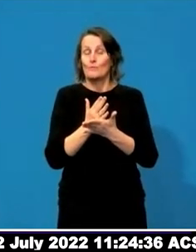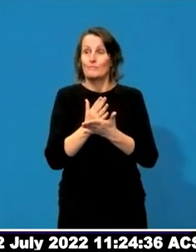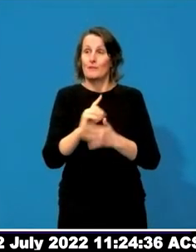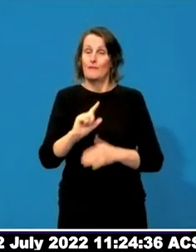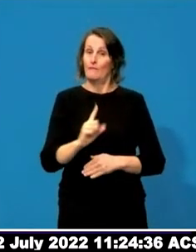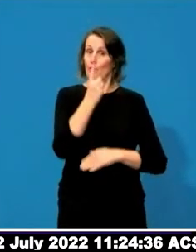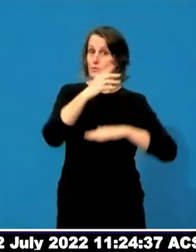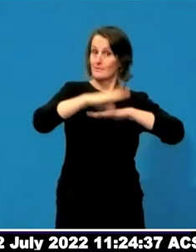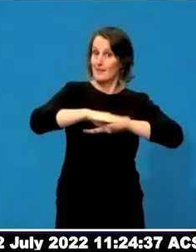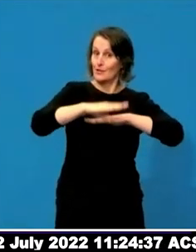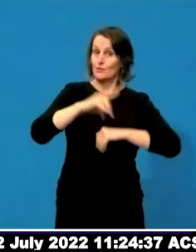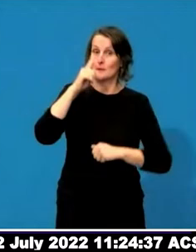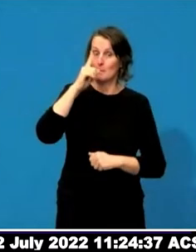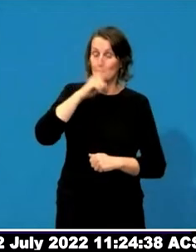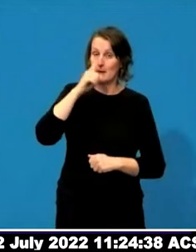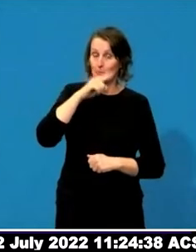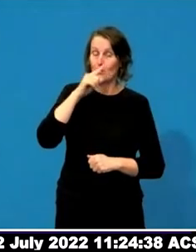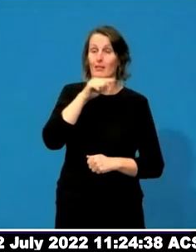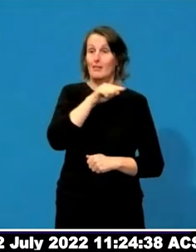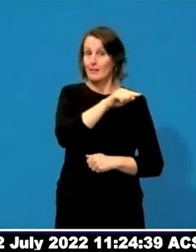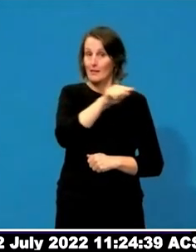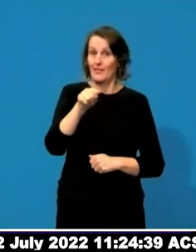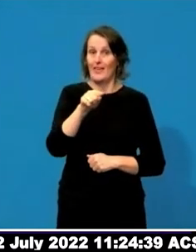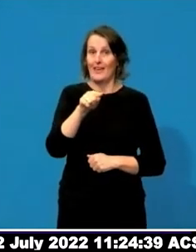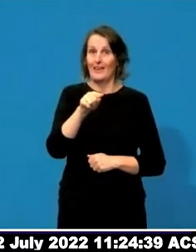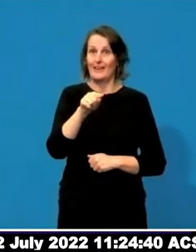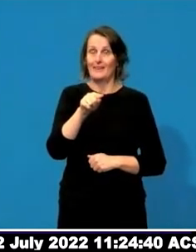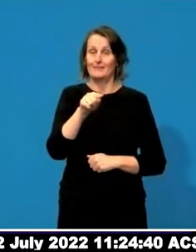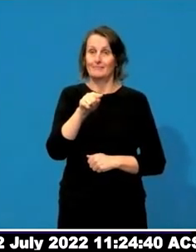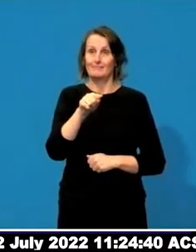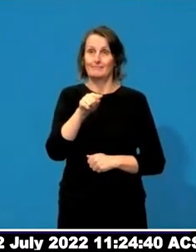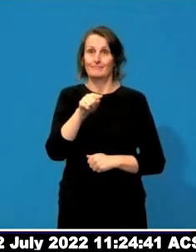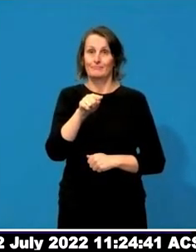who are finding or collaboratively working on solutions.